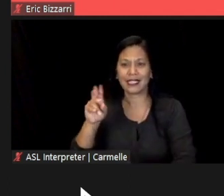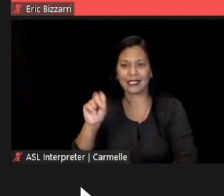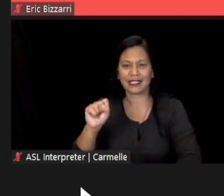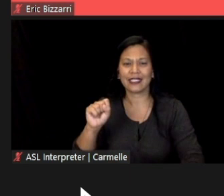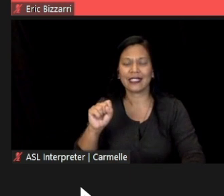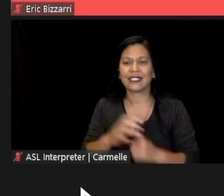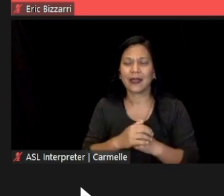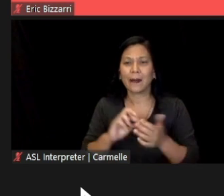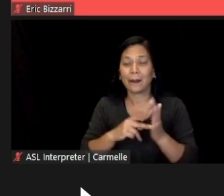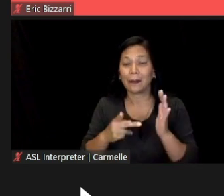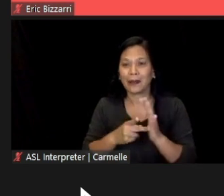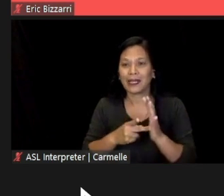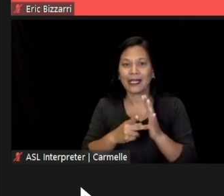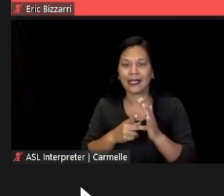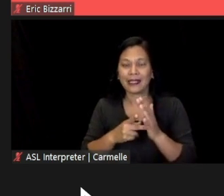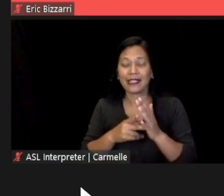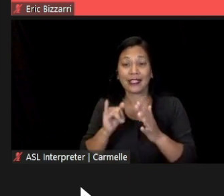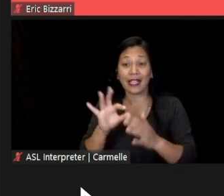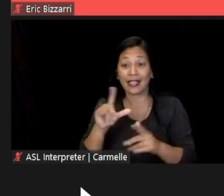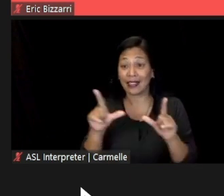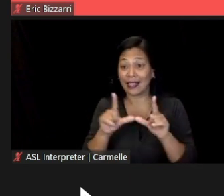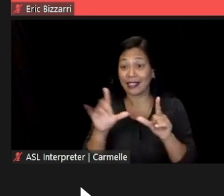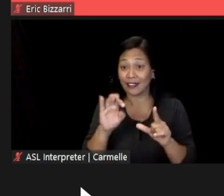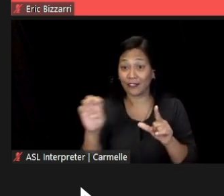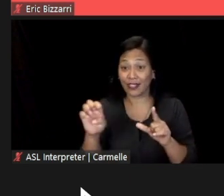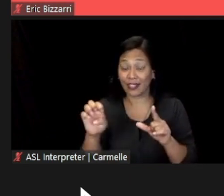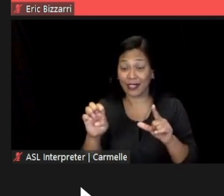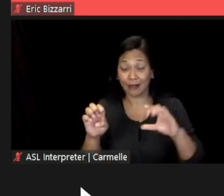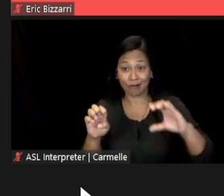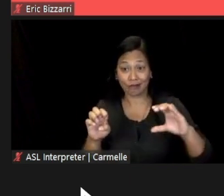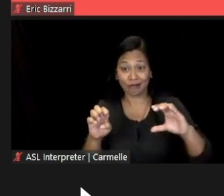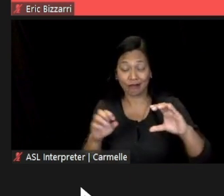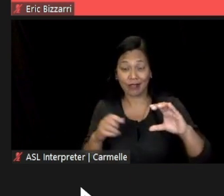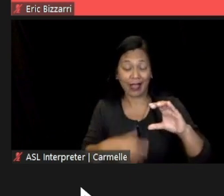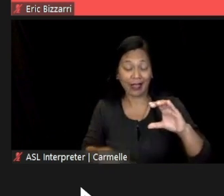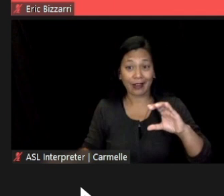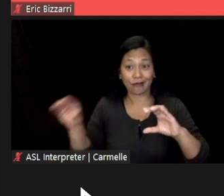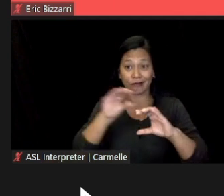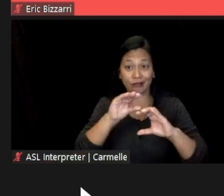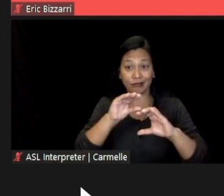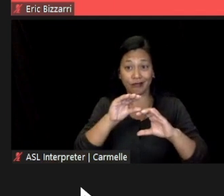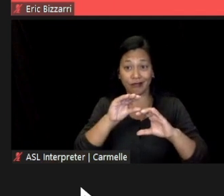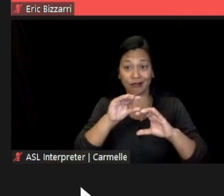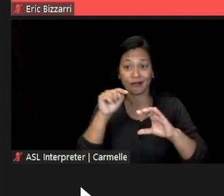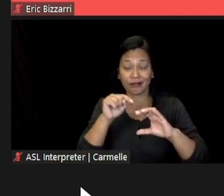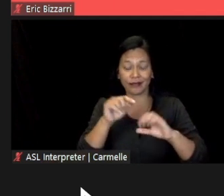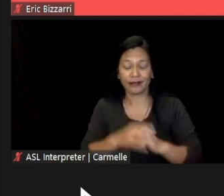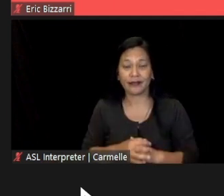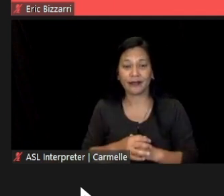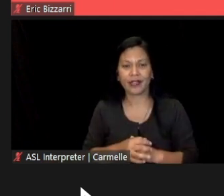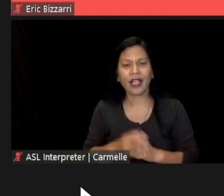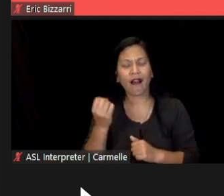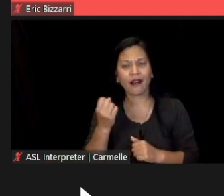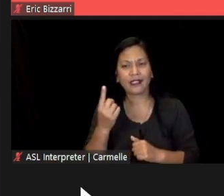So this effectively tops up that license fee that we talked about earlier on of a broadcaster, but the difference is it's non-repayable.